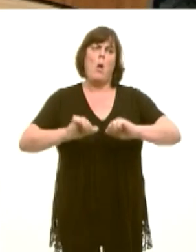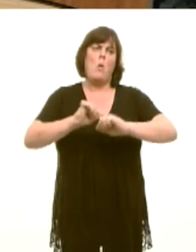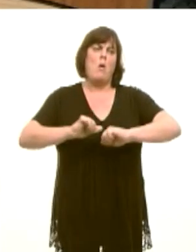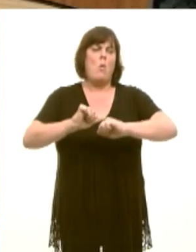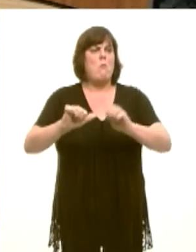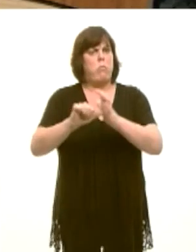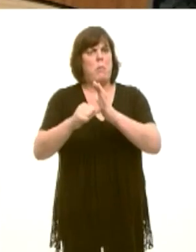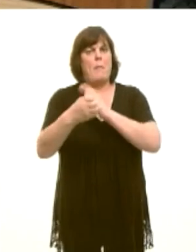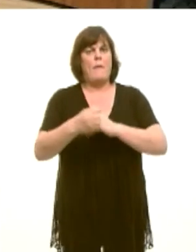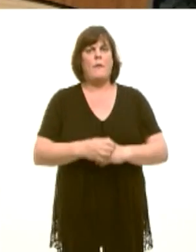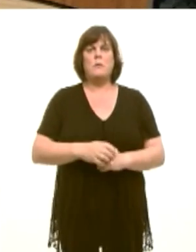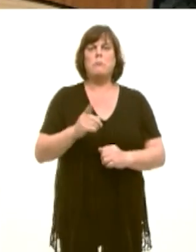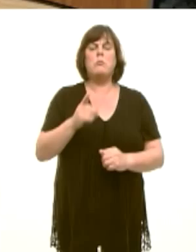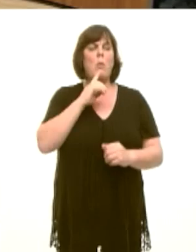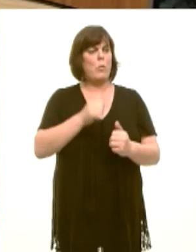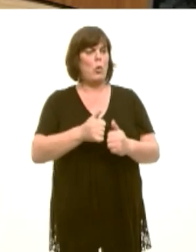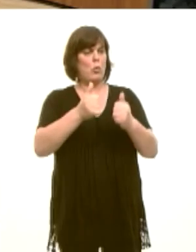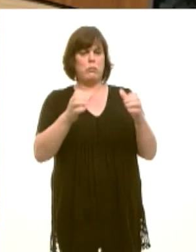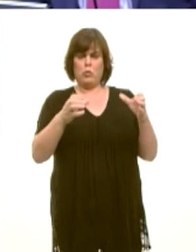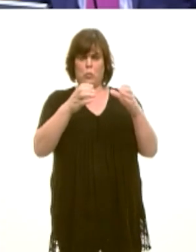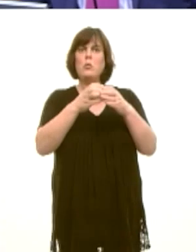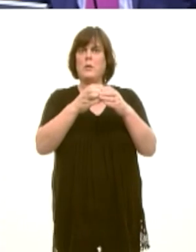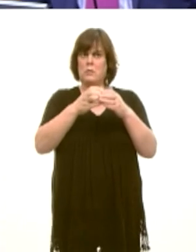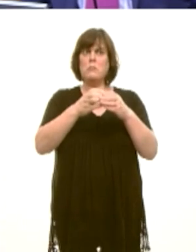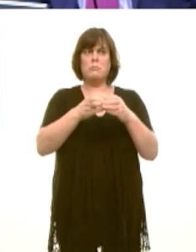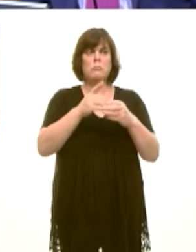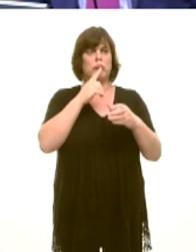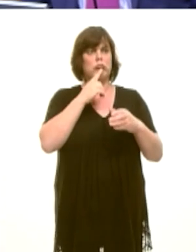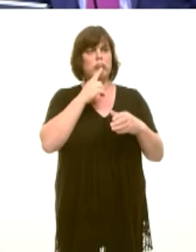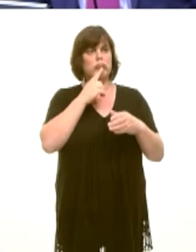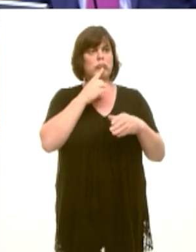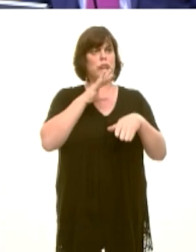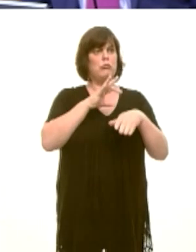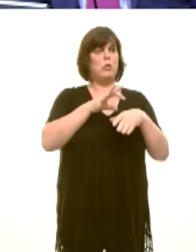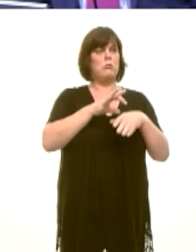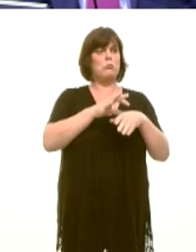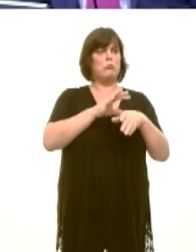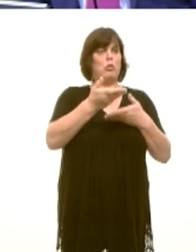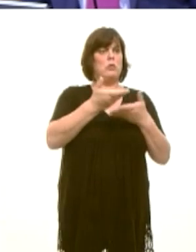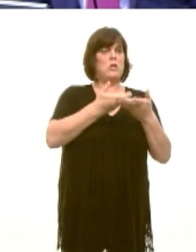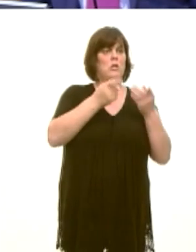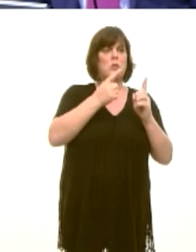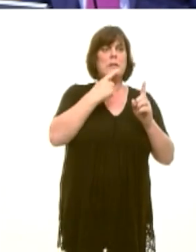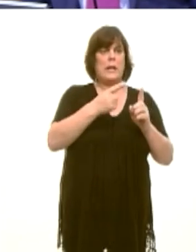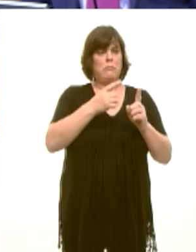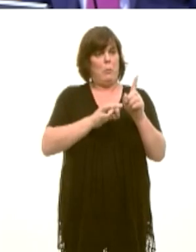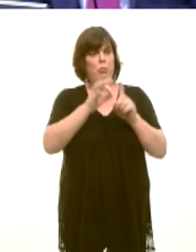Carwyn Jones: Well, itís a very good unit. It has been recognised today. What the consultant said is that thereís still room for improvement. That much is true; we accept that. But, we